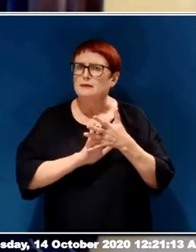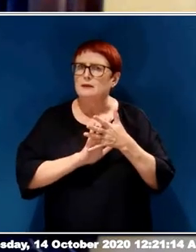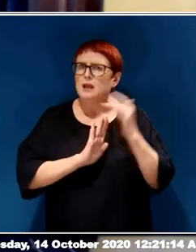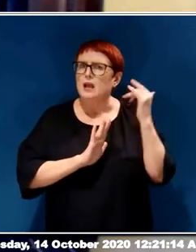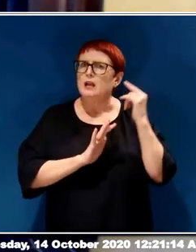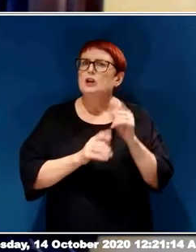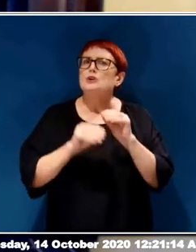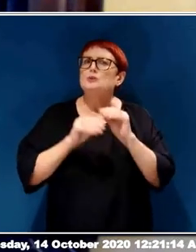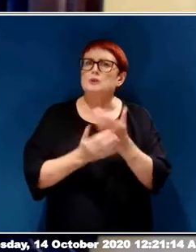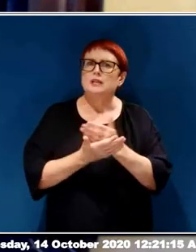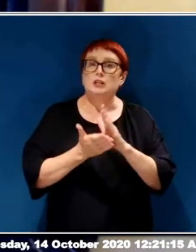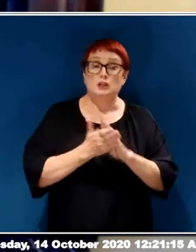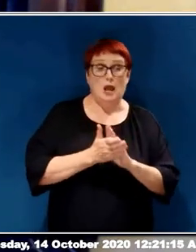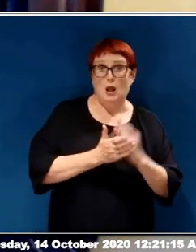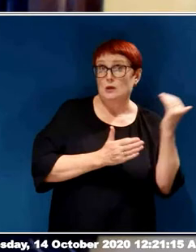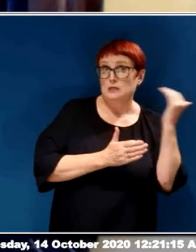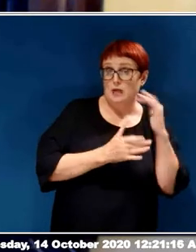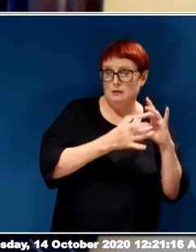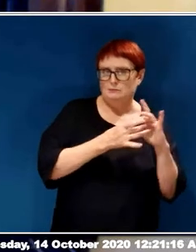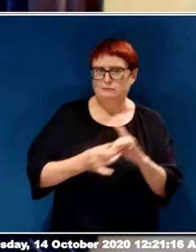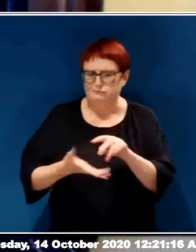use this knowledge for accurately reading words.